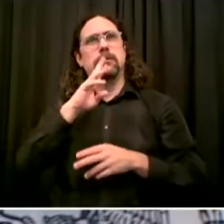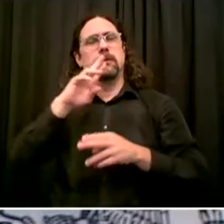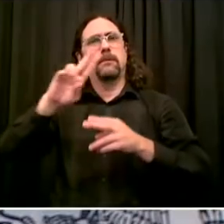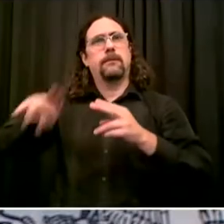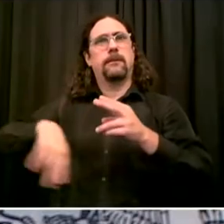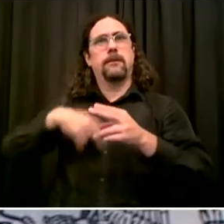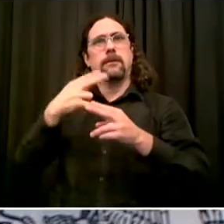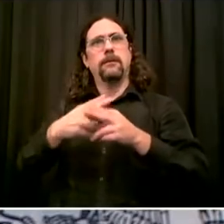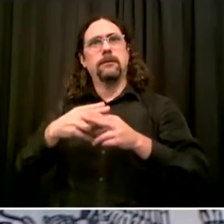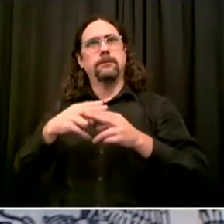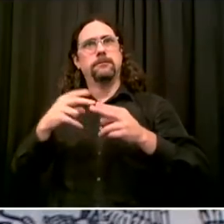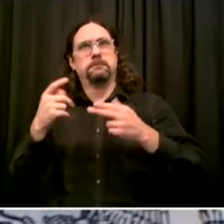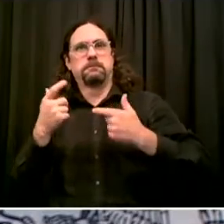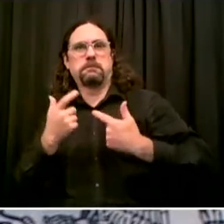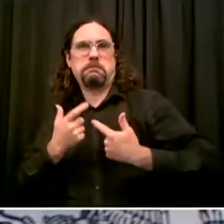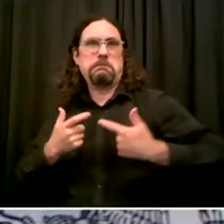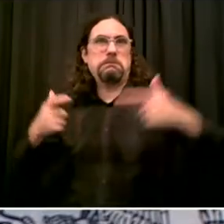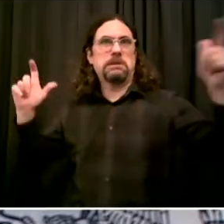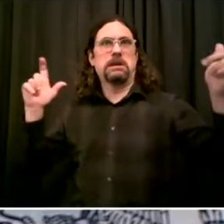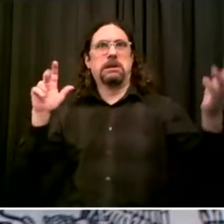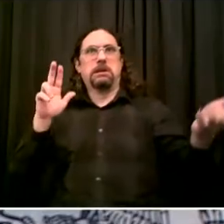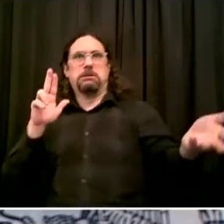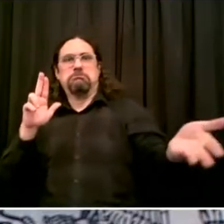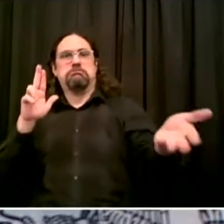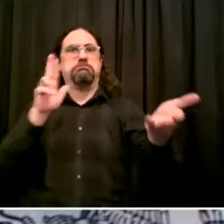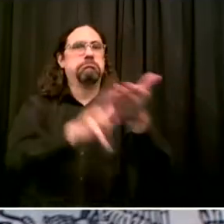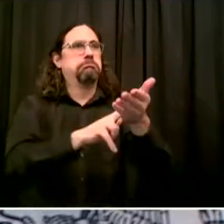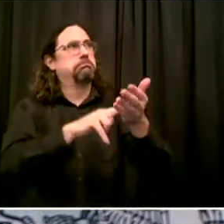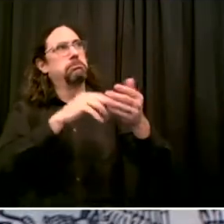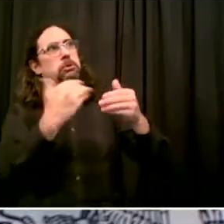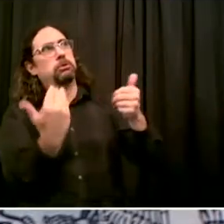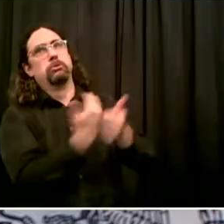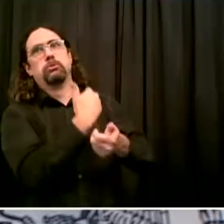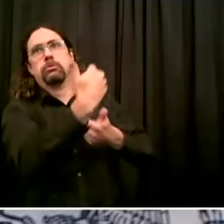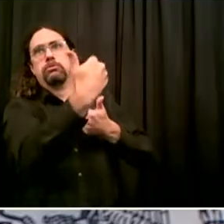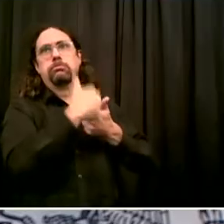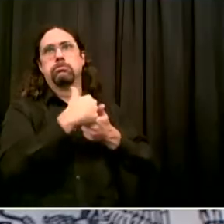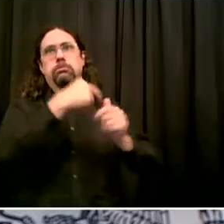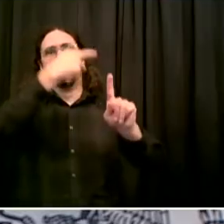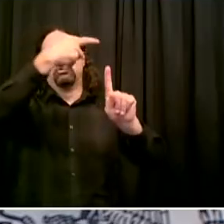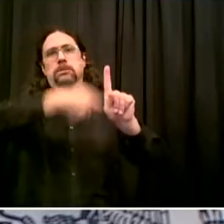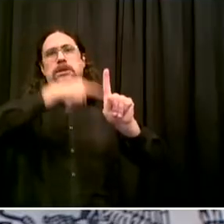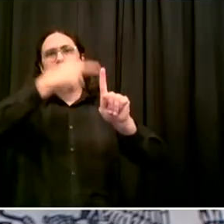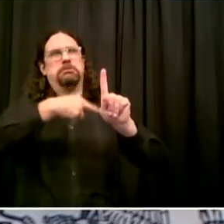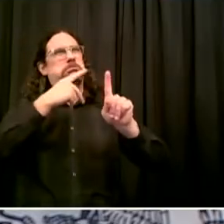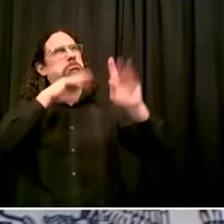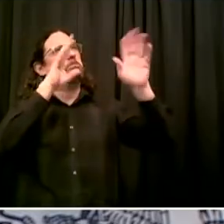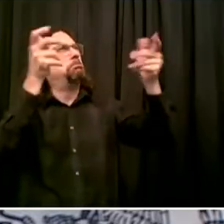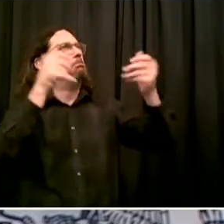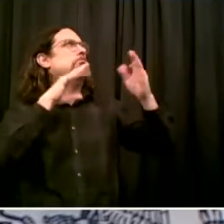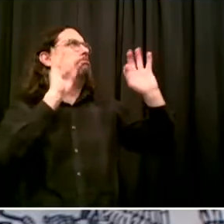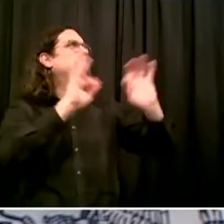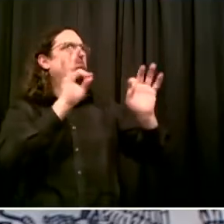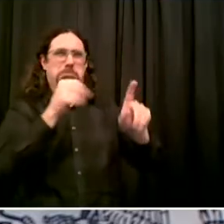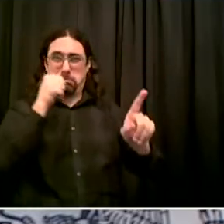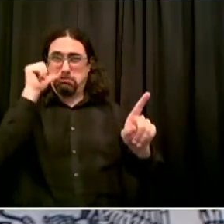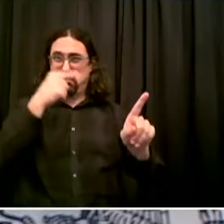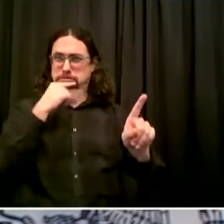COULD BRING A LOT OF JOBS AT A